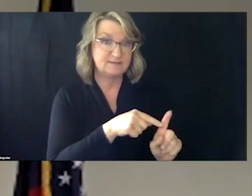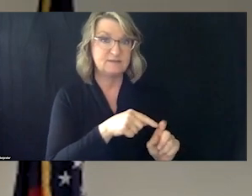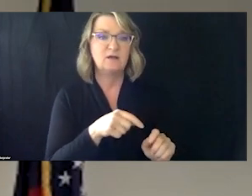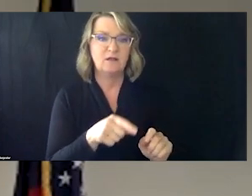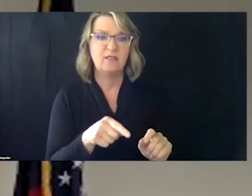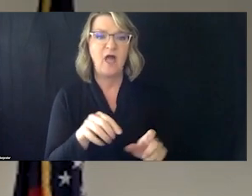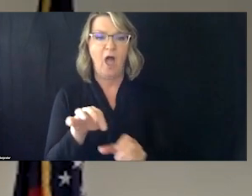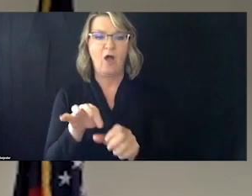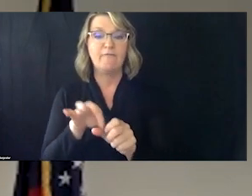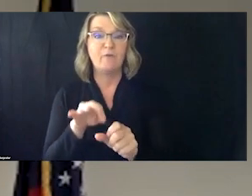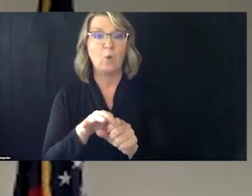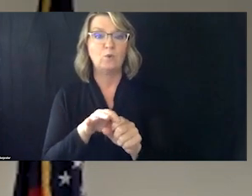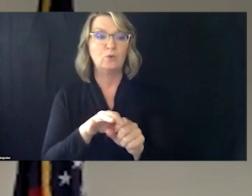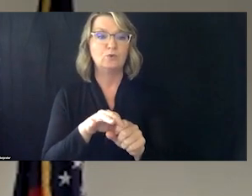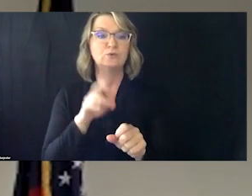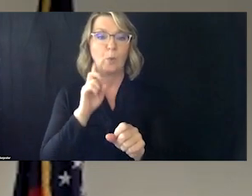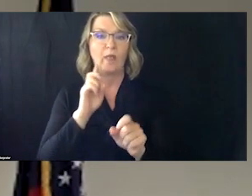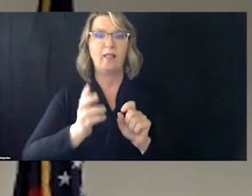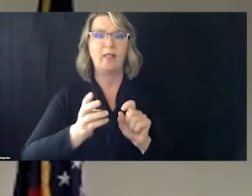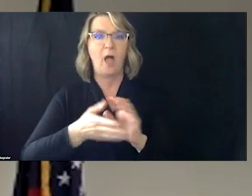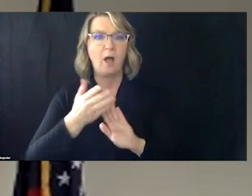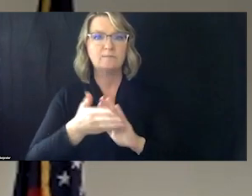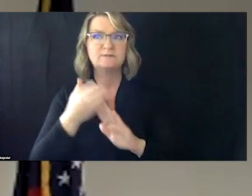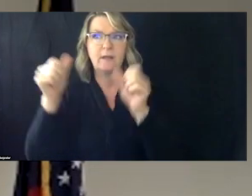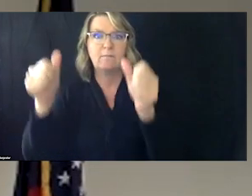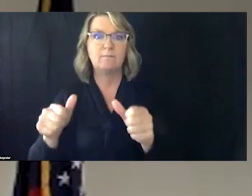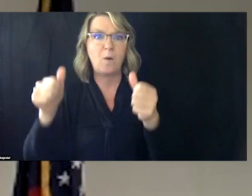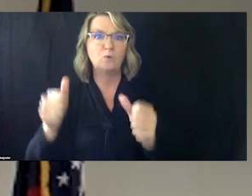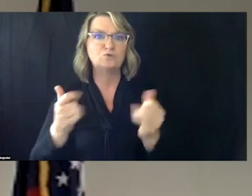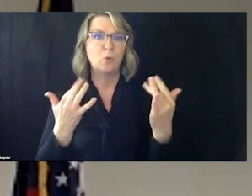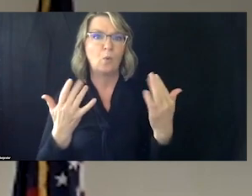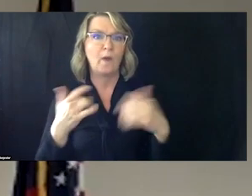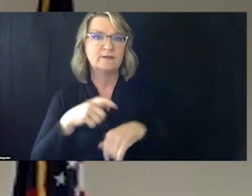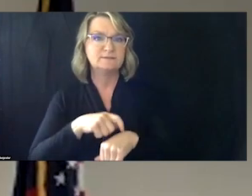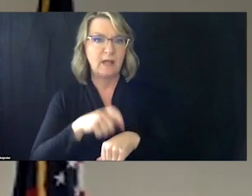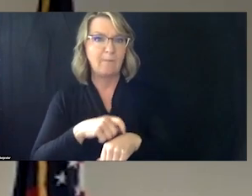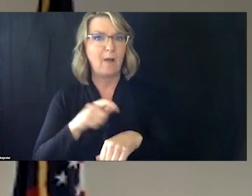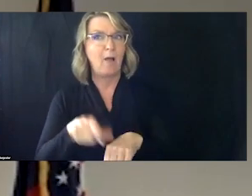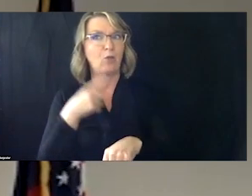frequently on the number of voters that can stand in line are the number of voters that are standing